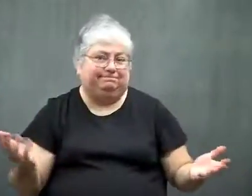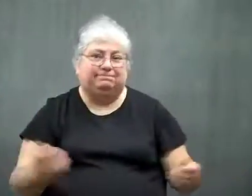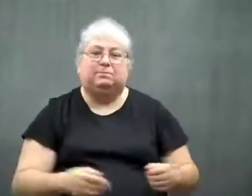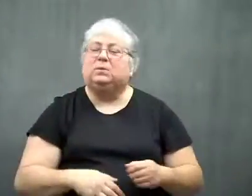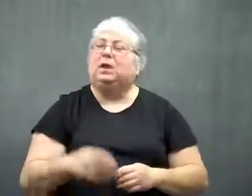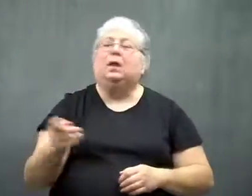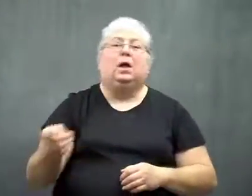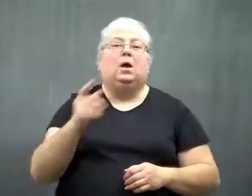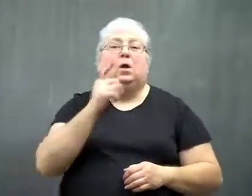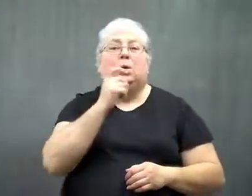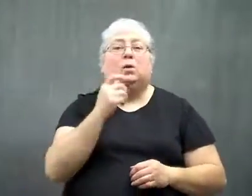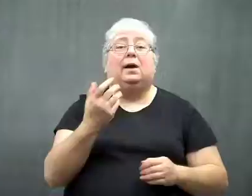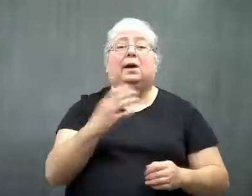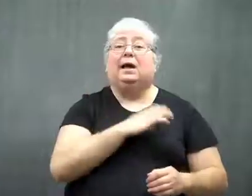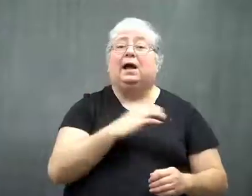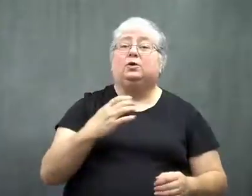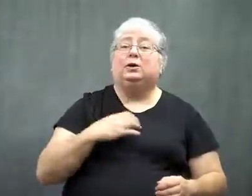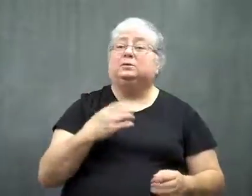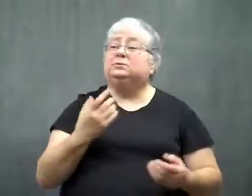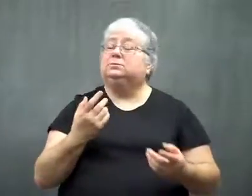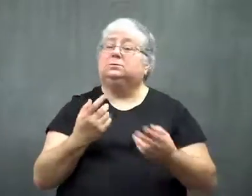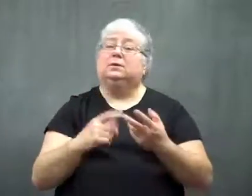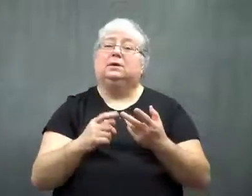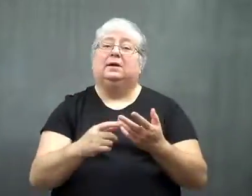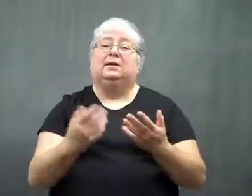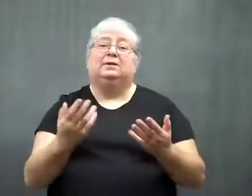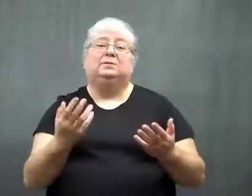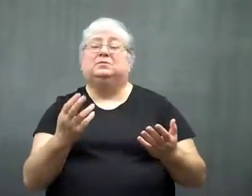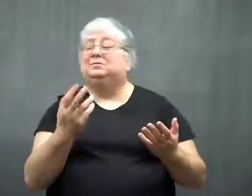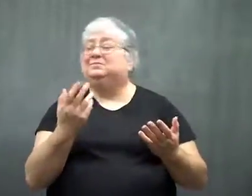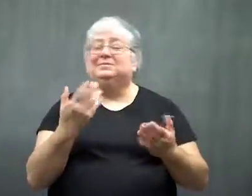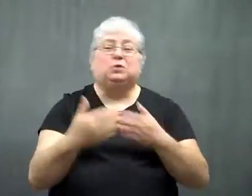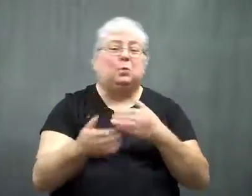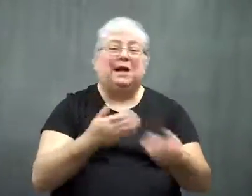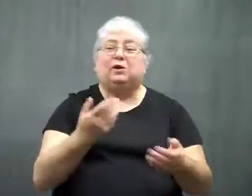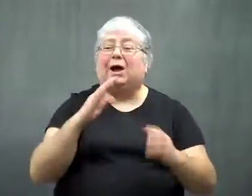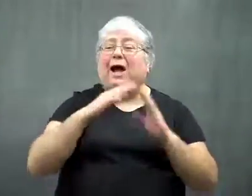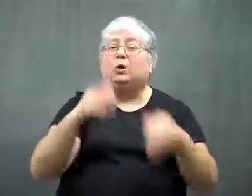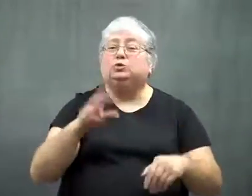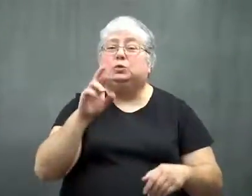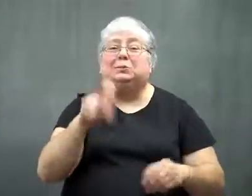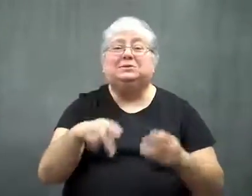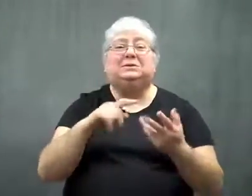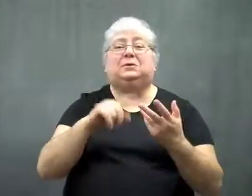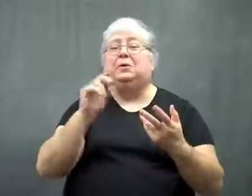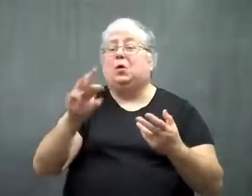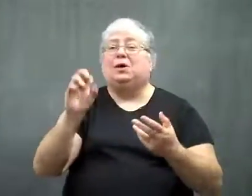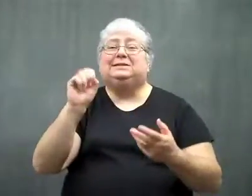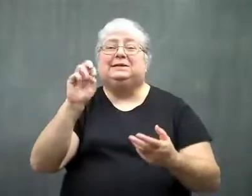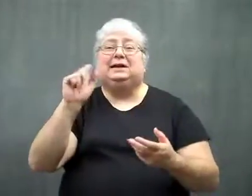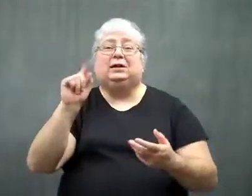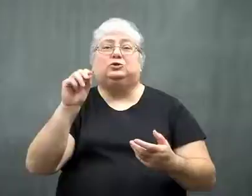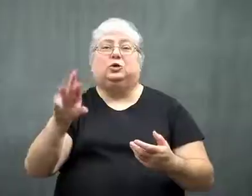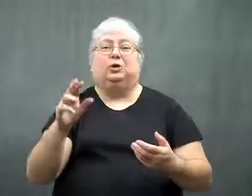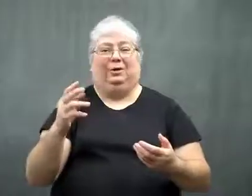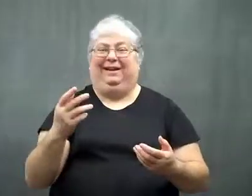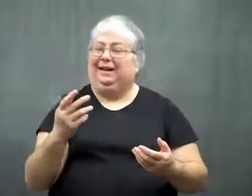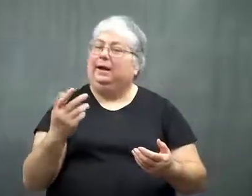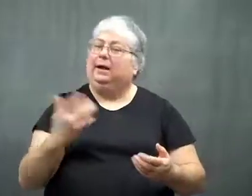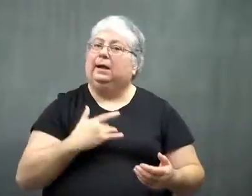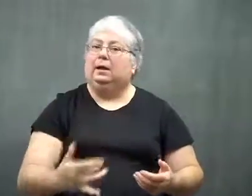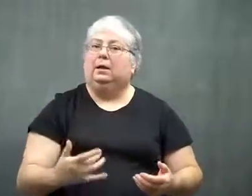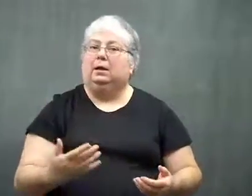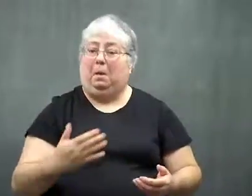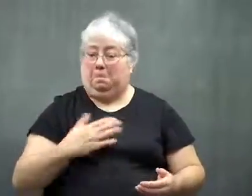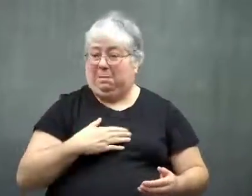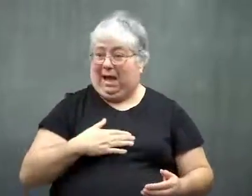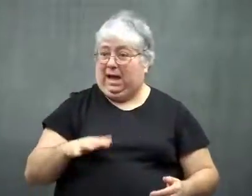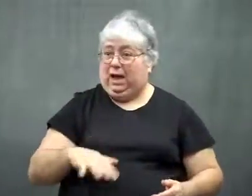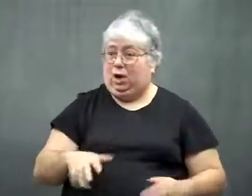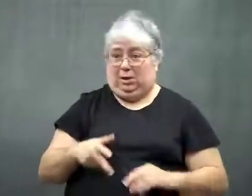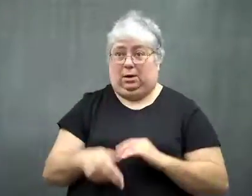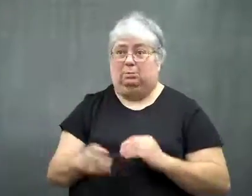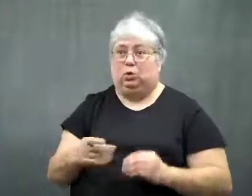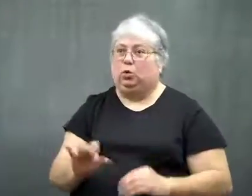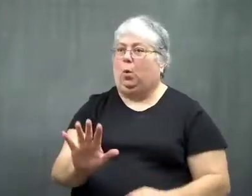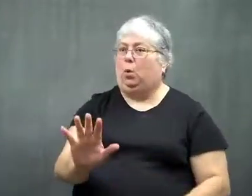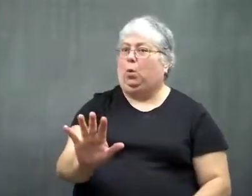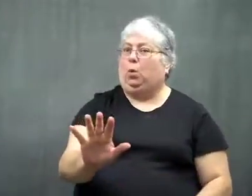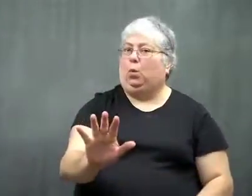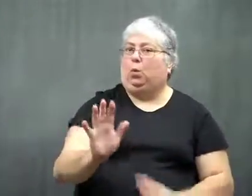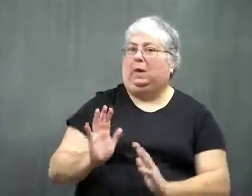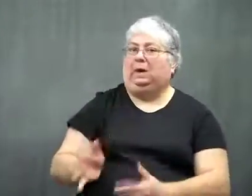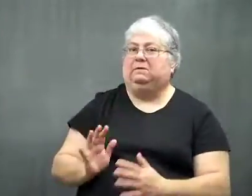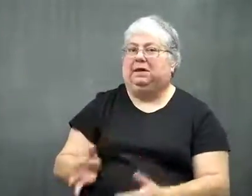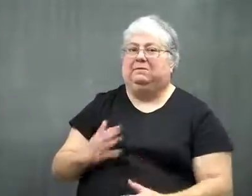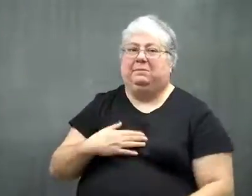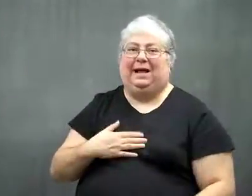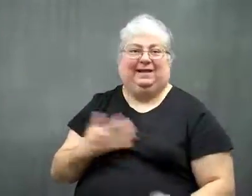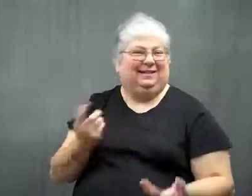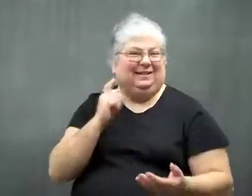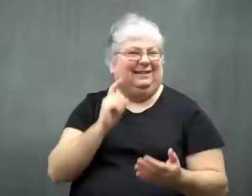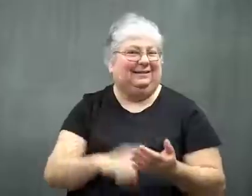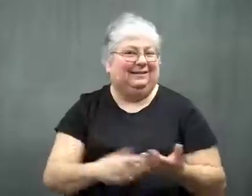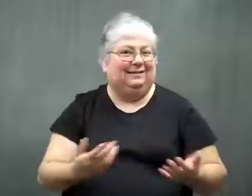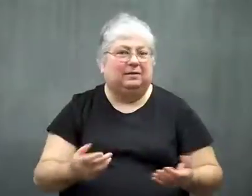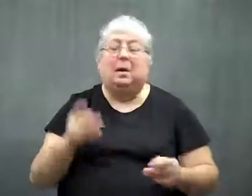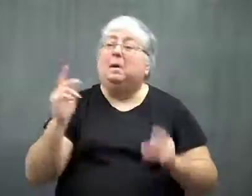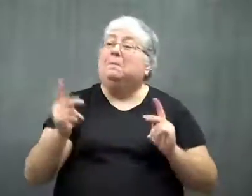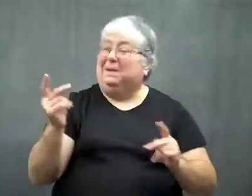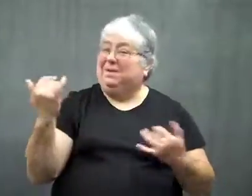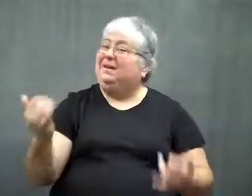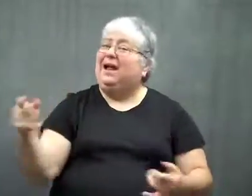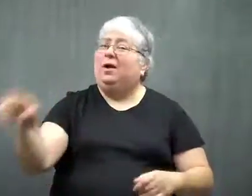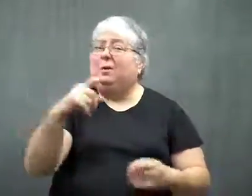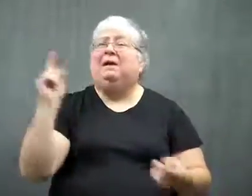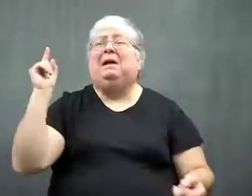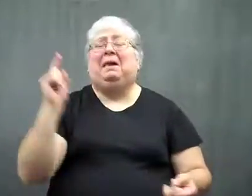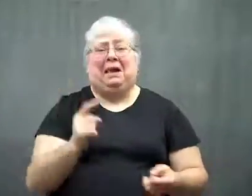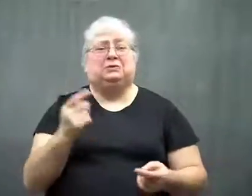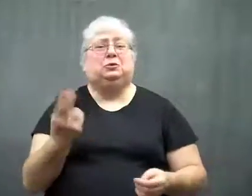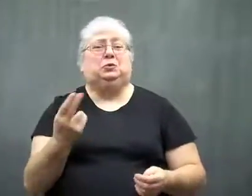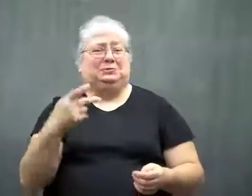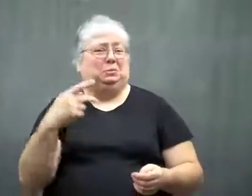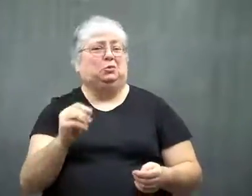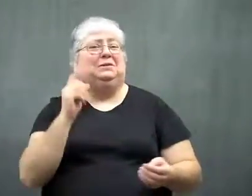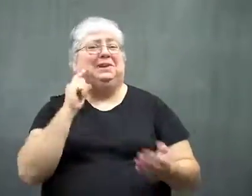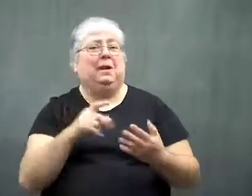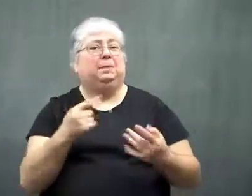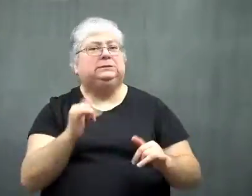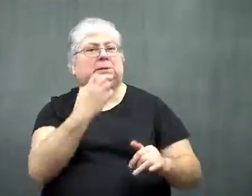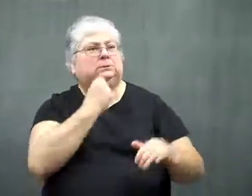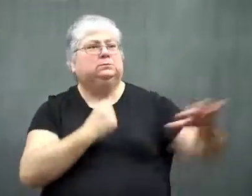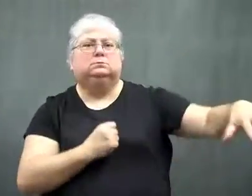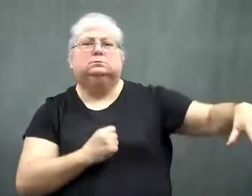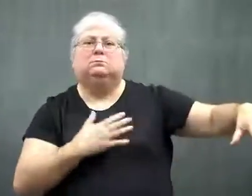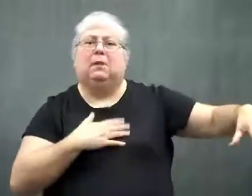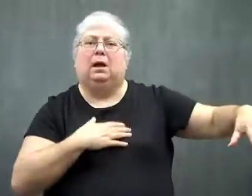Congressional Representatives and Senators do not want any cuts in their districts.